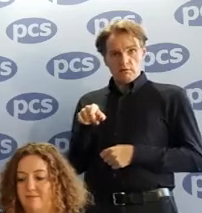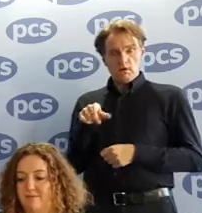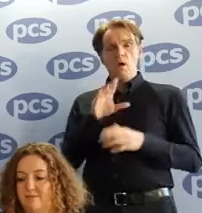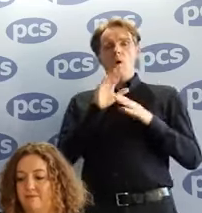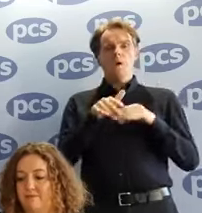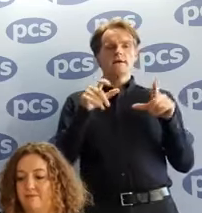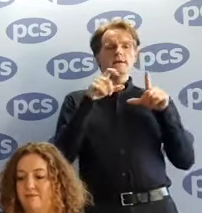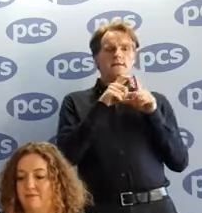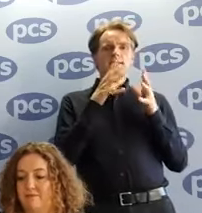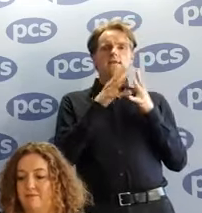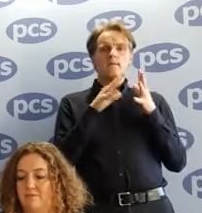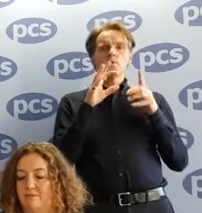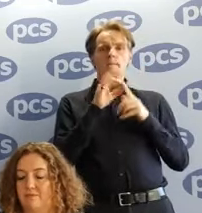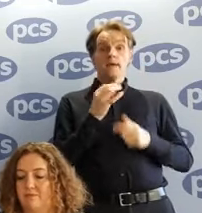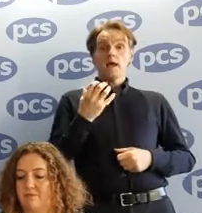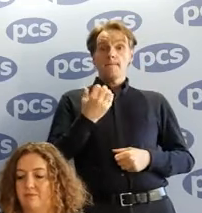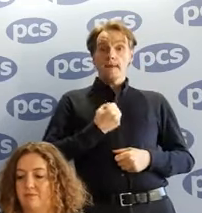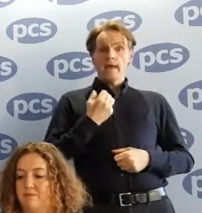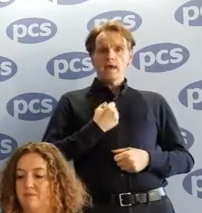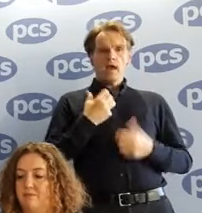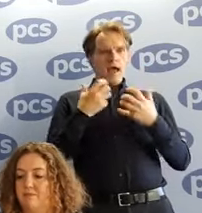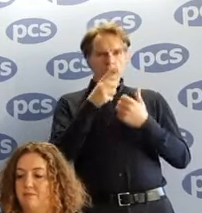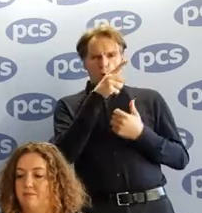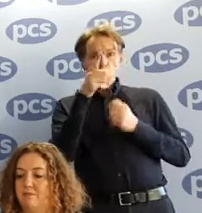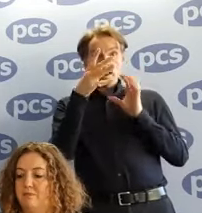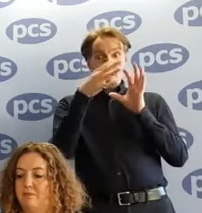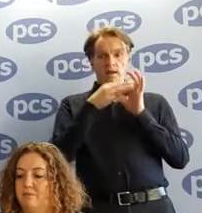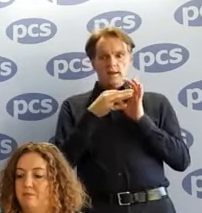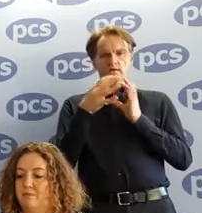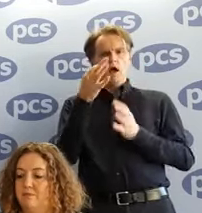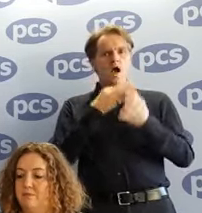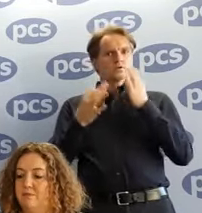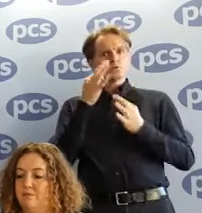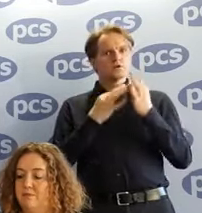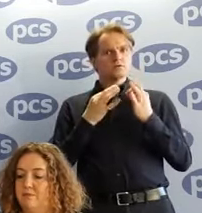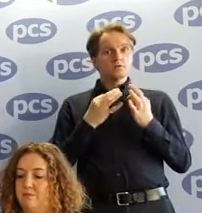members can link into that. It's a very exciting time for the union at the